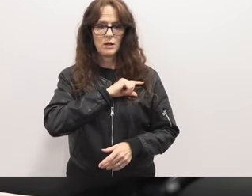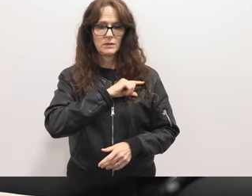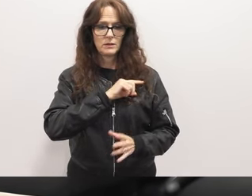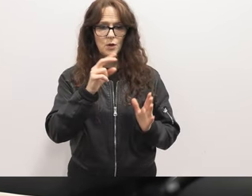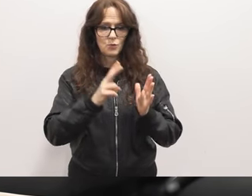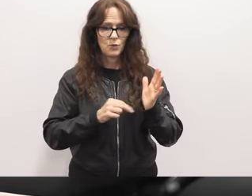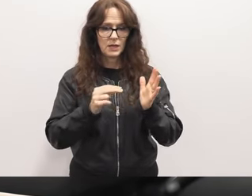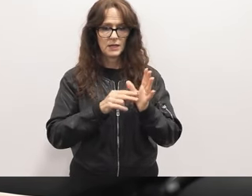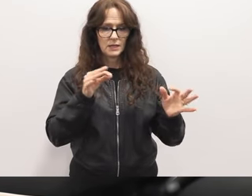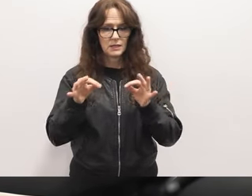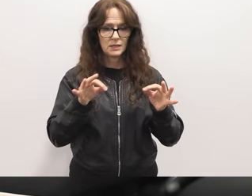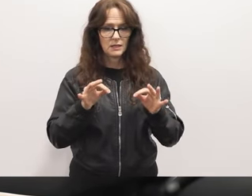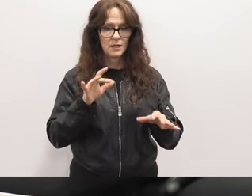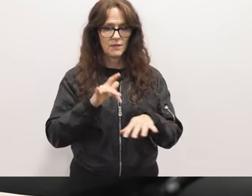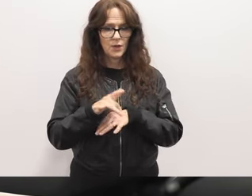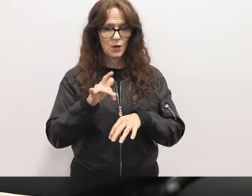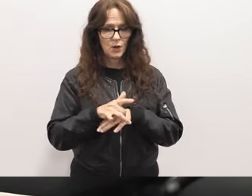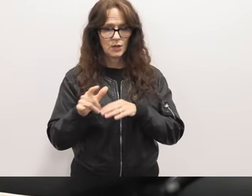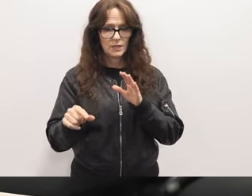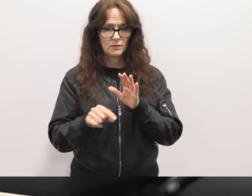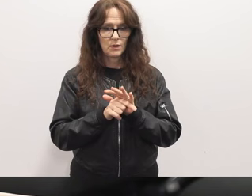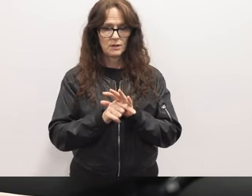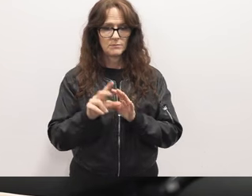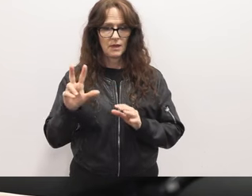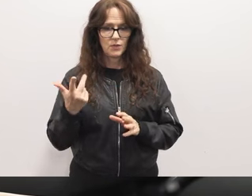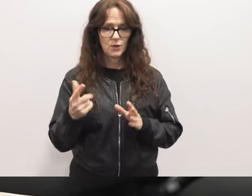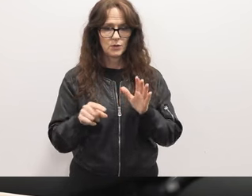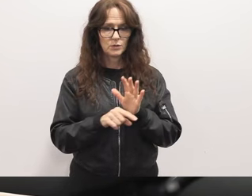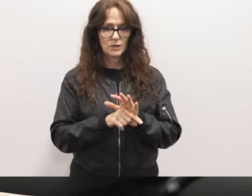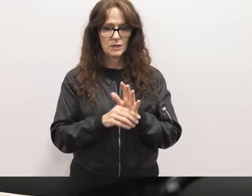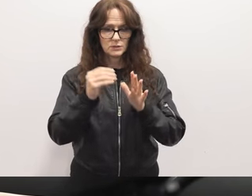in the early grades, that is by third grade you are getting students to reading.